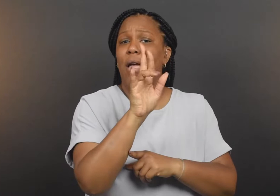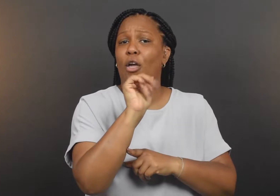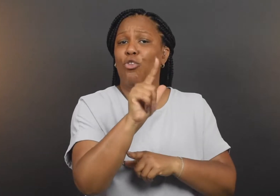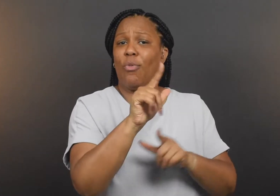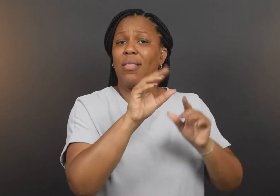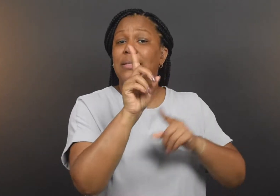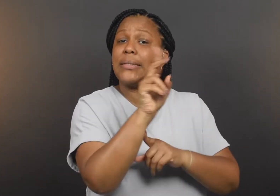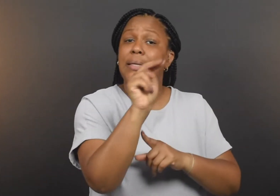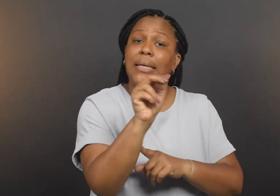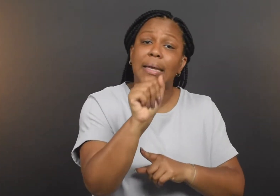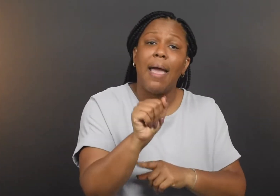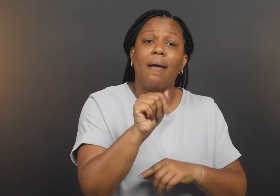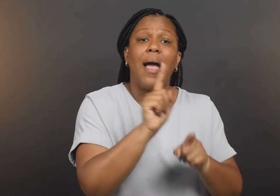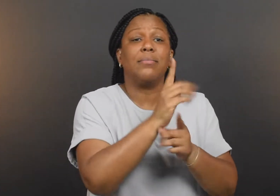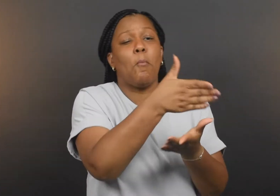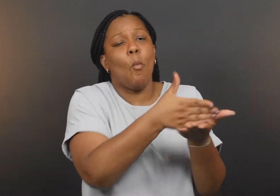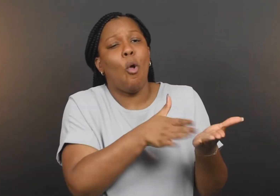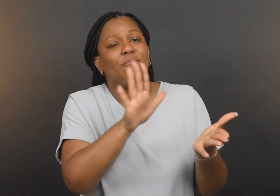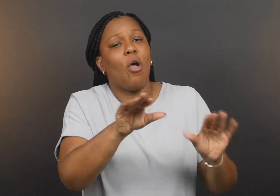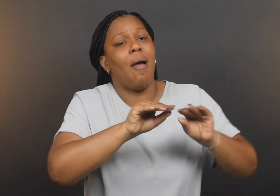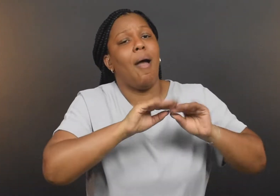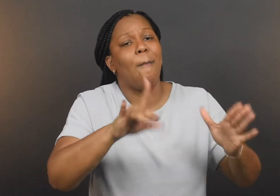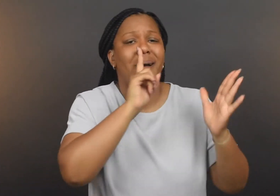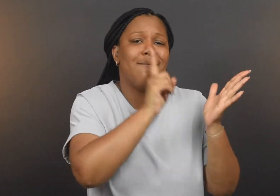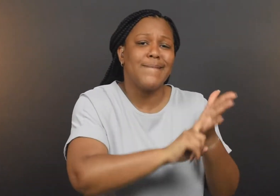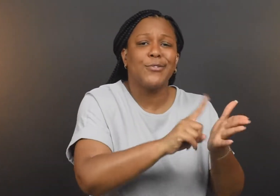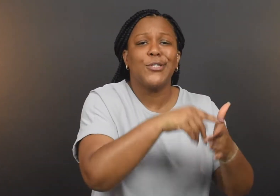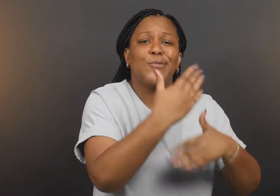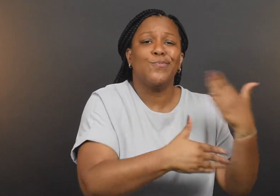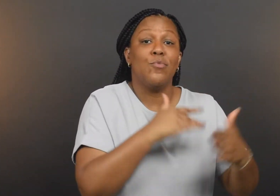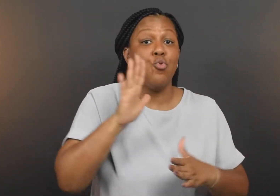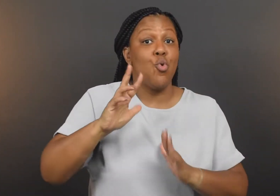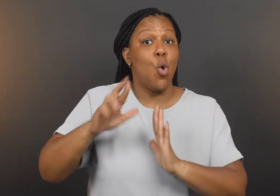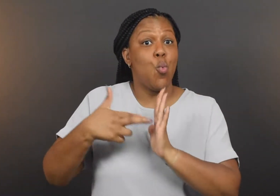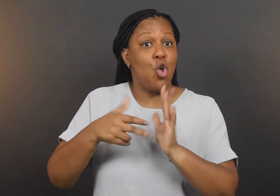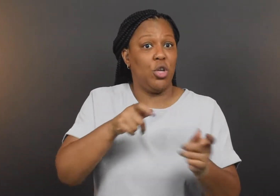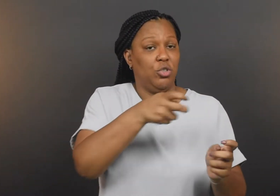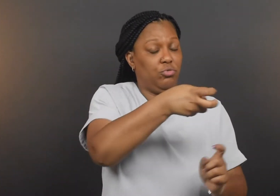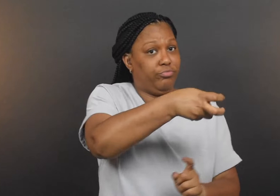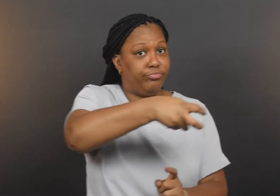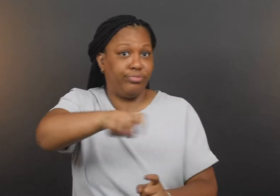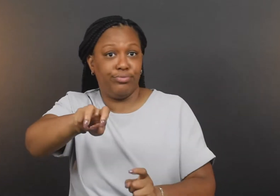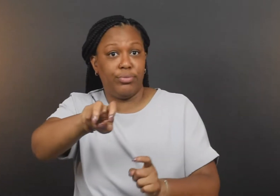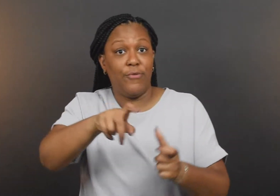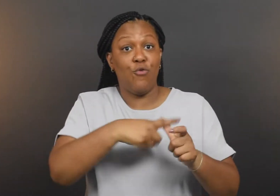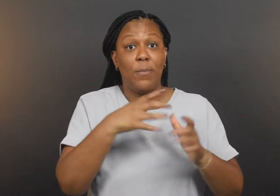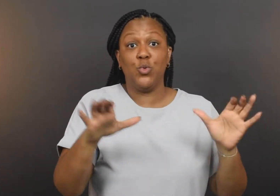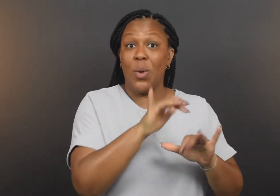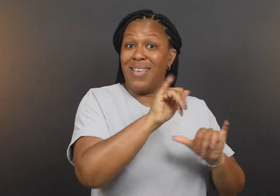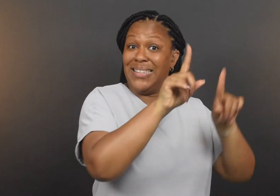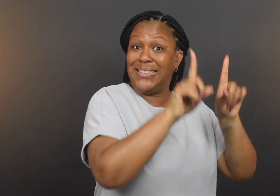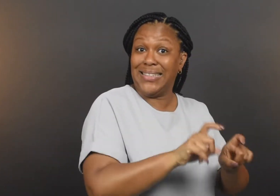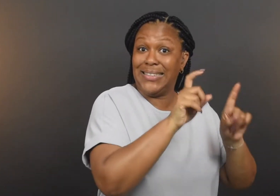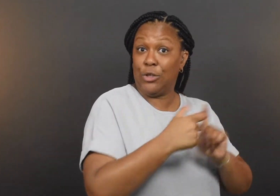as part of the outbreak investigation, her role shifted from doing the testing herself